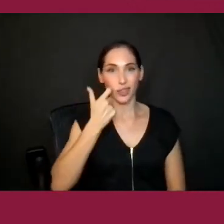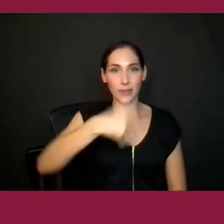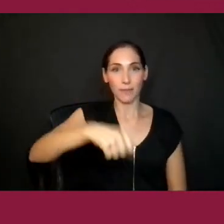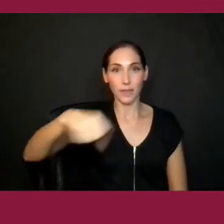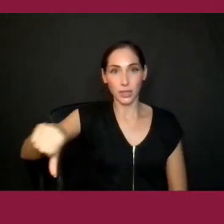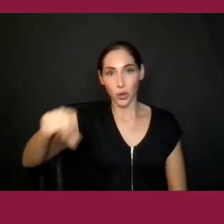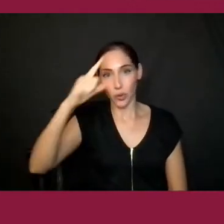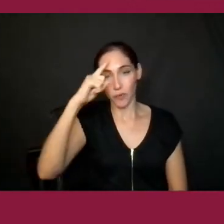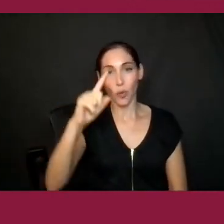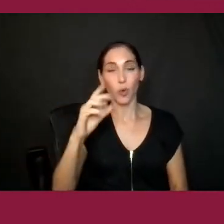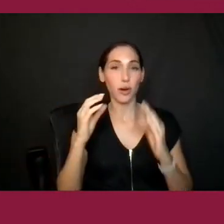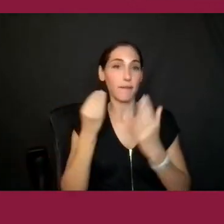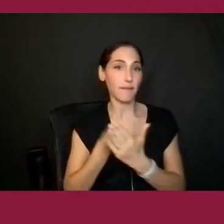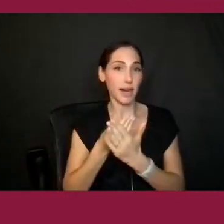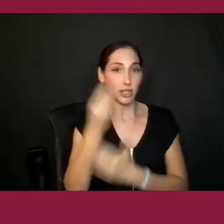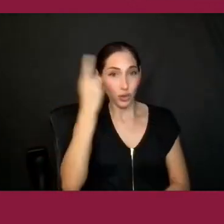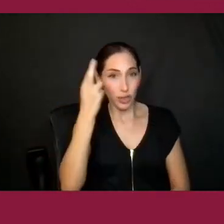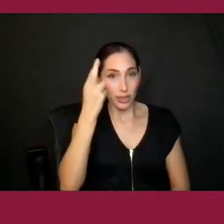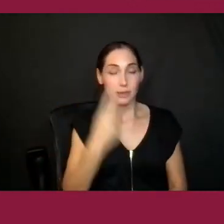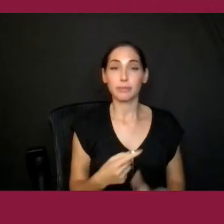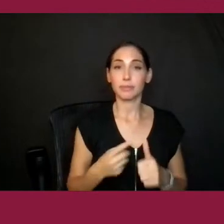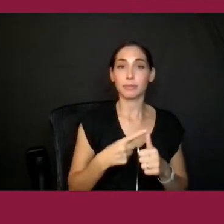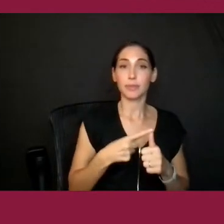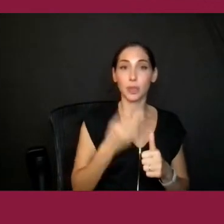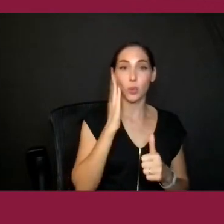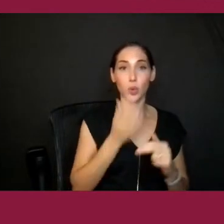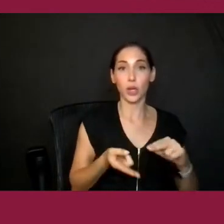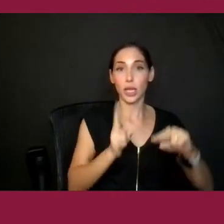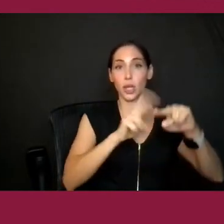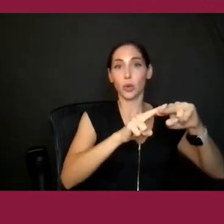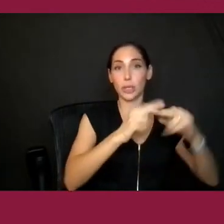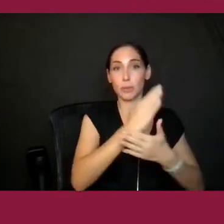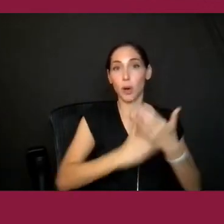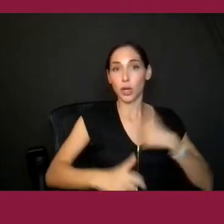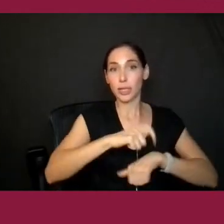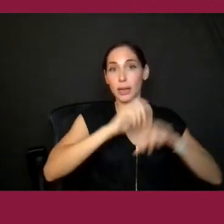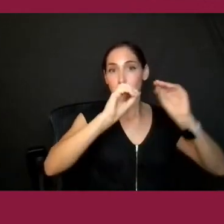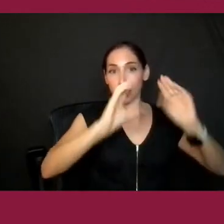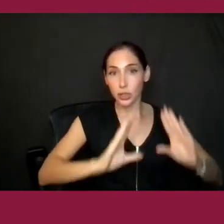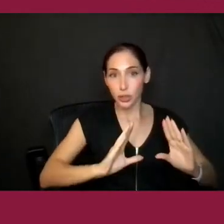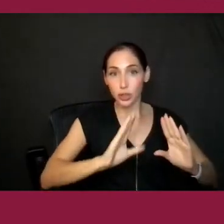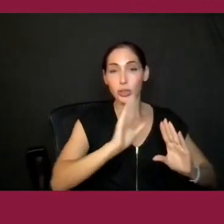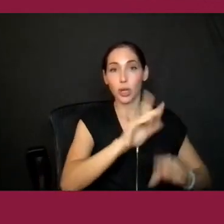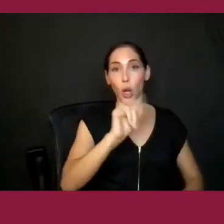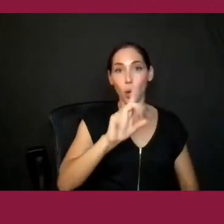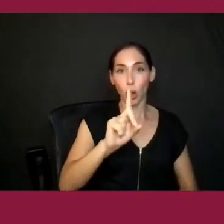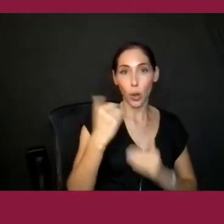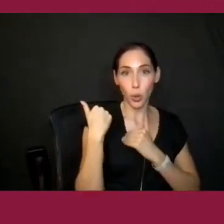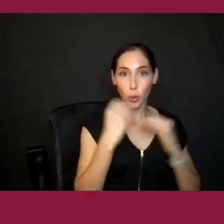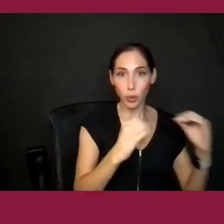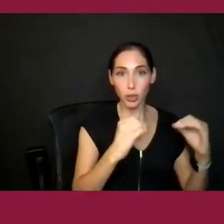reasons, one would have increased, um, the part-time faculty load, um, and the other one